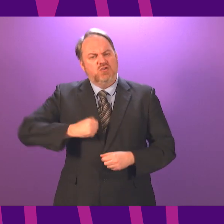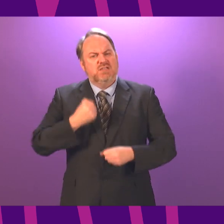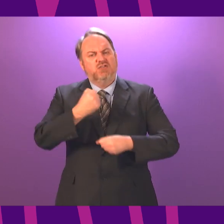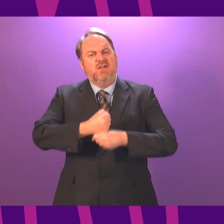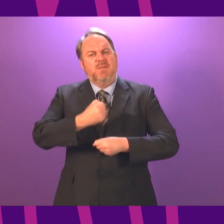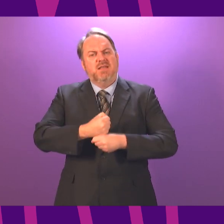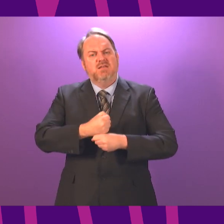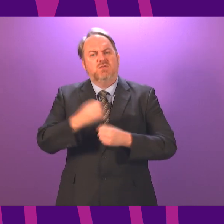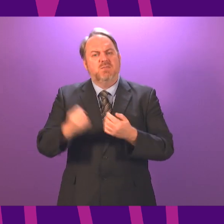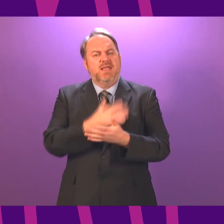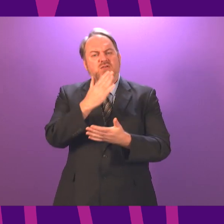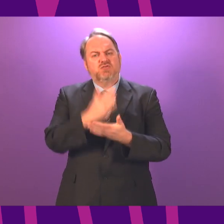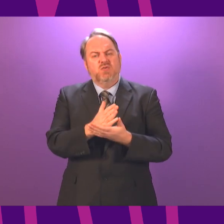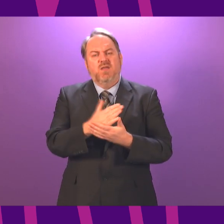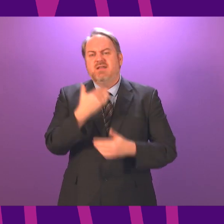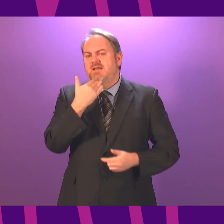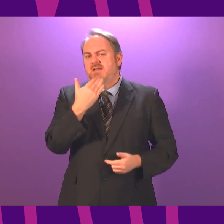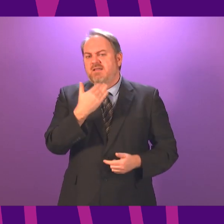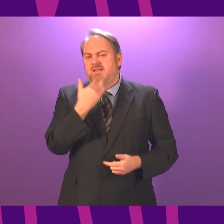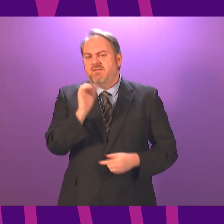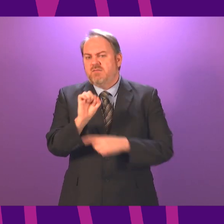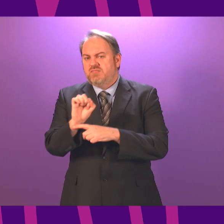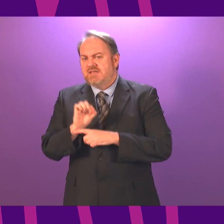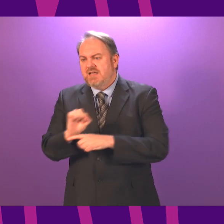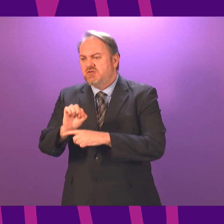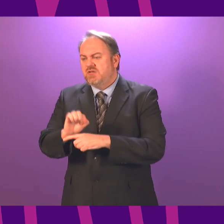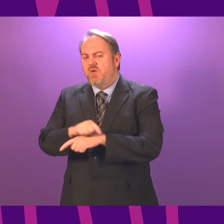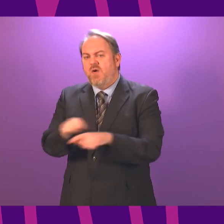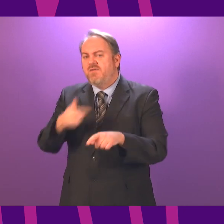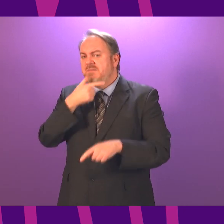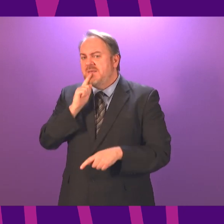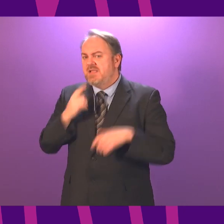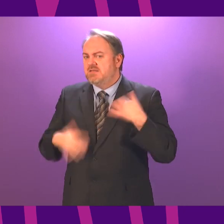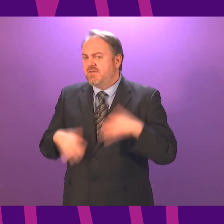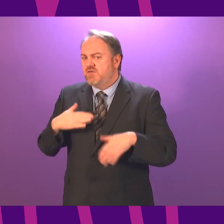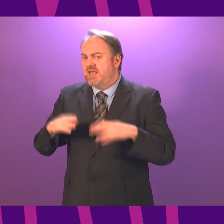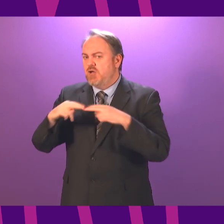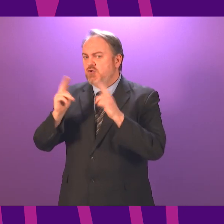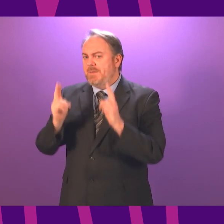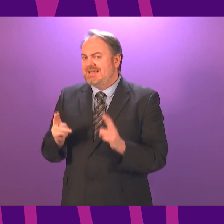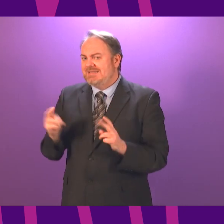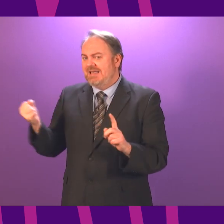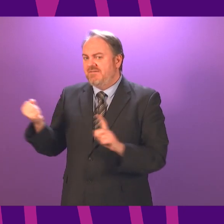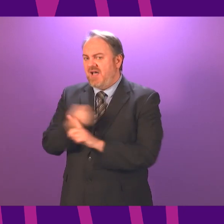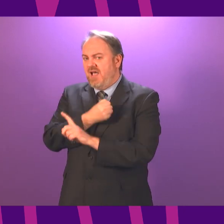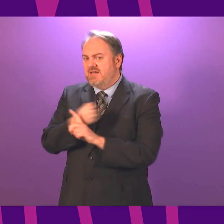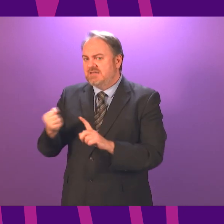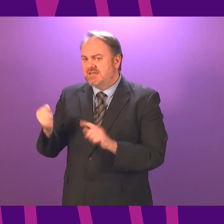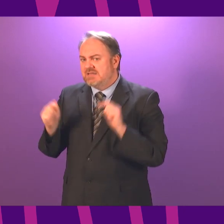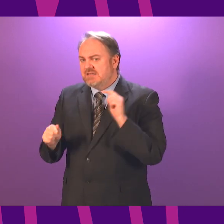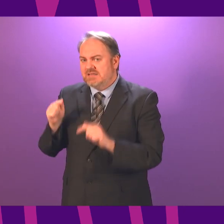to ensure that there is adequate protection for victims of domestic abuse. (S5F-04740) The First Minister (Nicola Sturgeon): I know that we all agree that it is